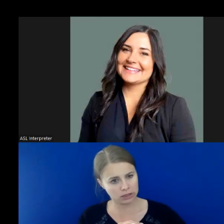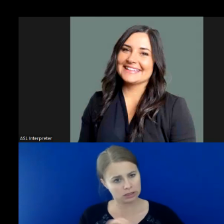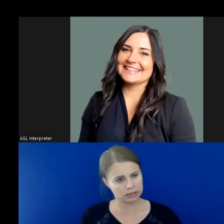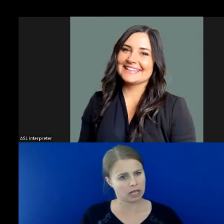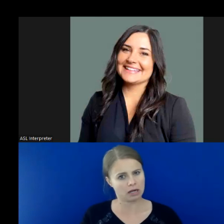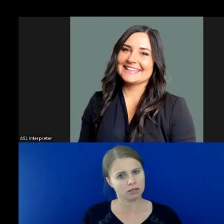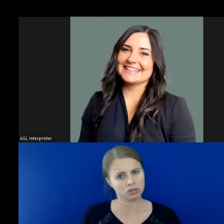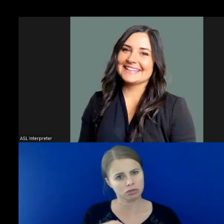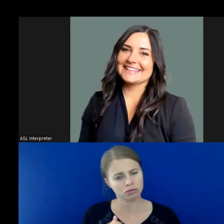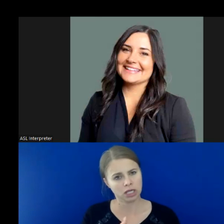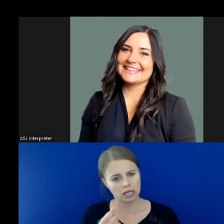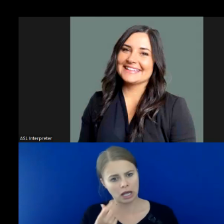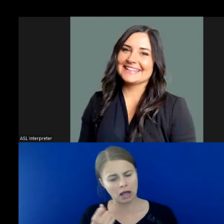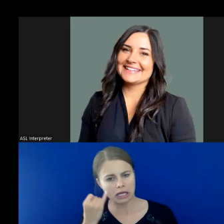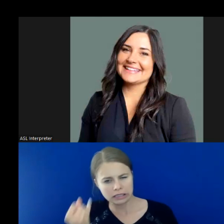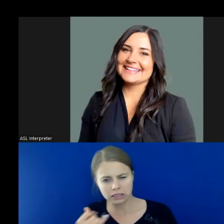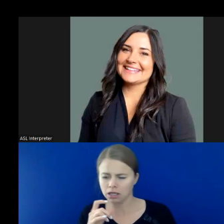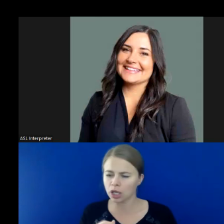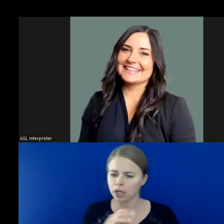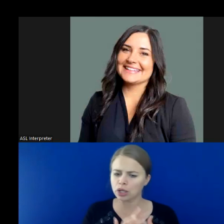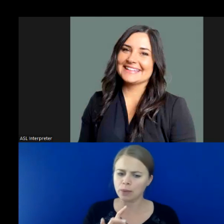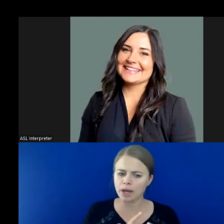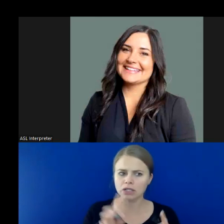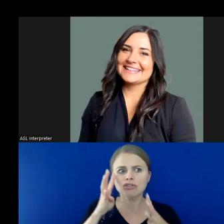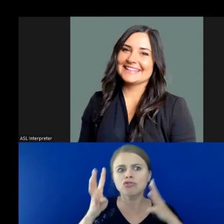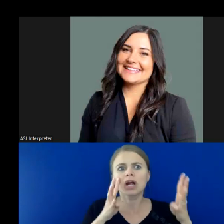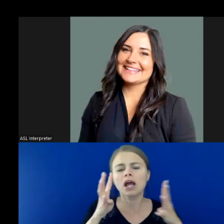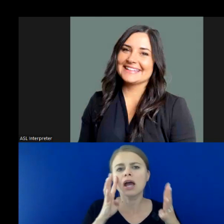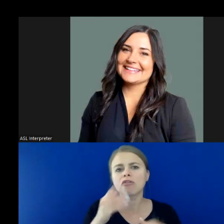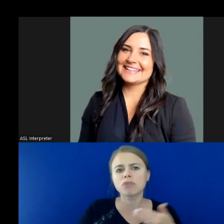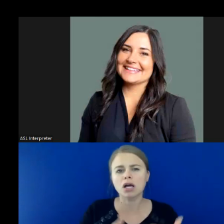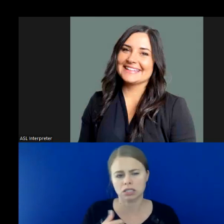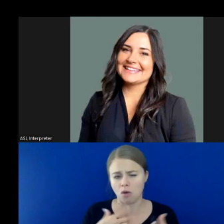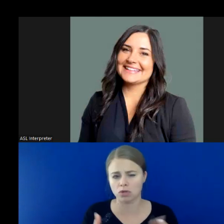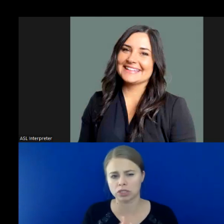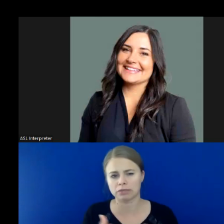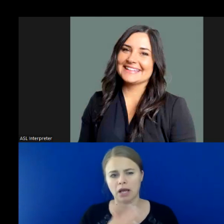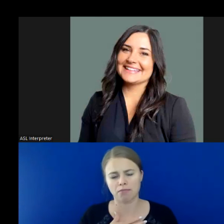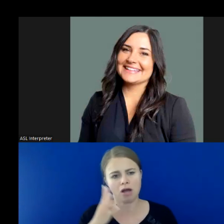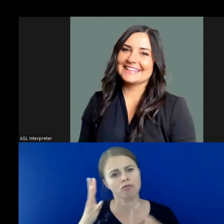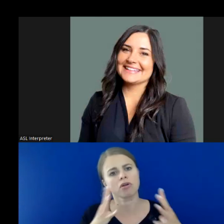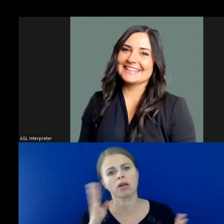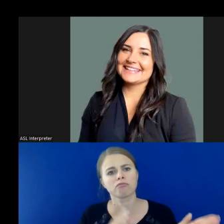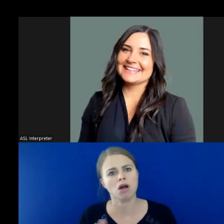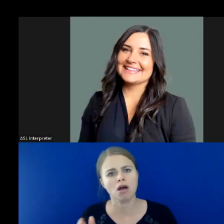You know, you mentioned it's a creative process. I would like to expand my creativity, if possible. That's a really great question.